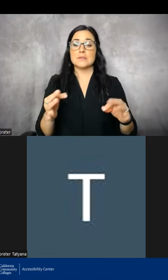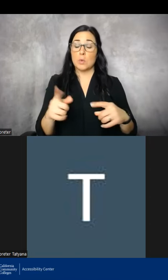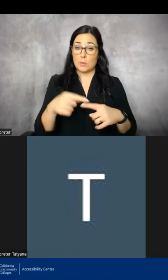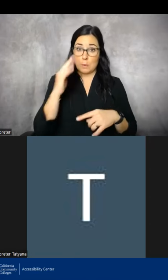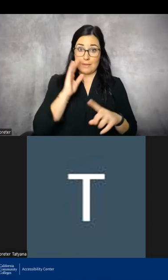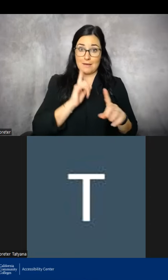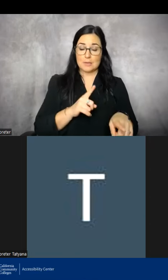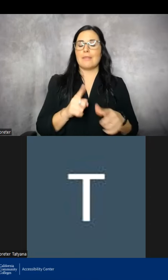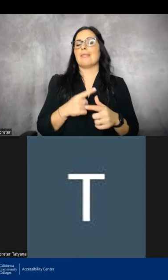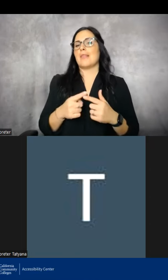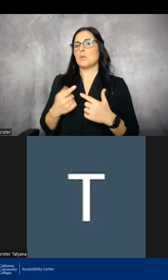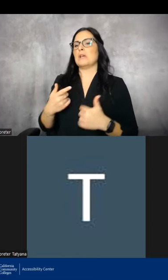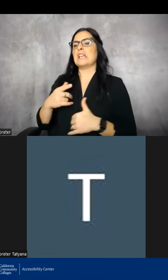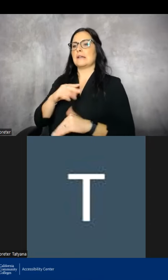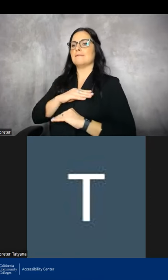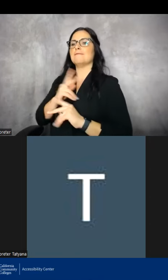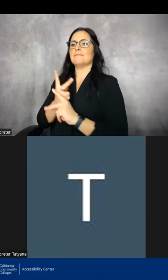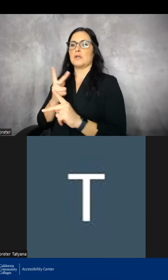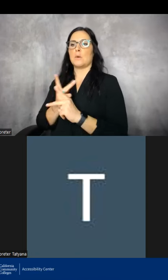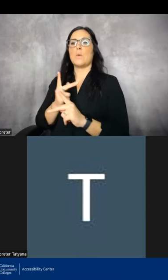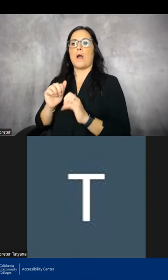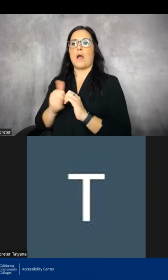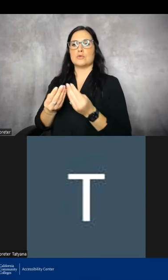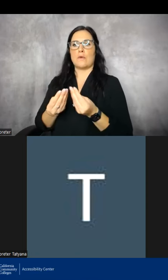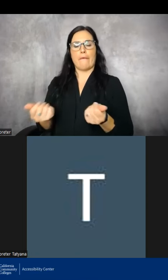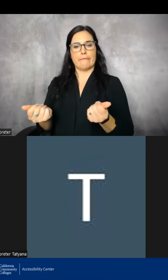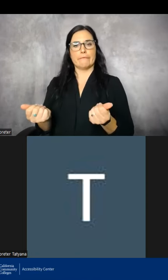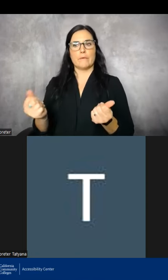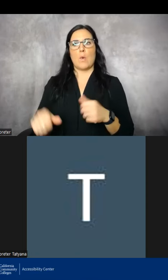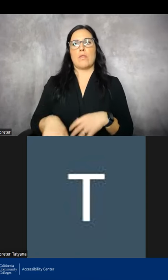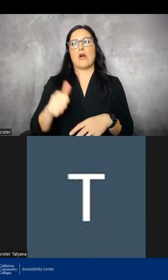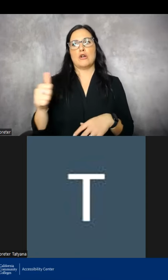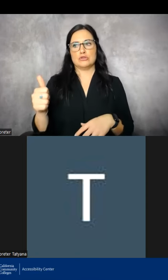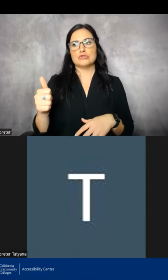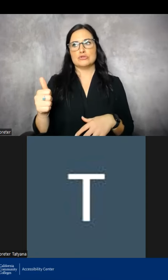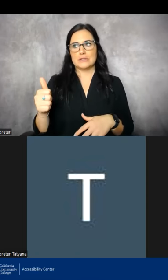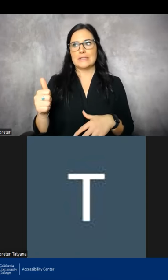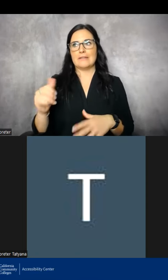of how we can meet the same purpose with alternative means or by providing more content.